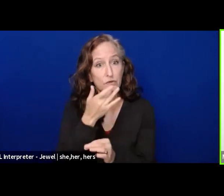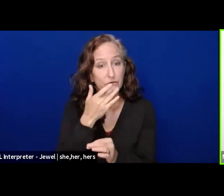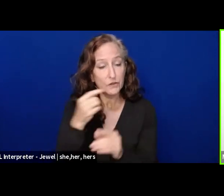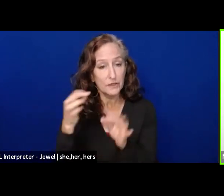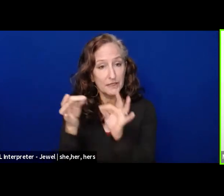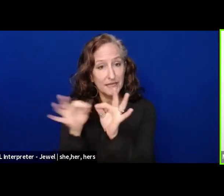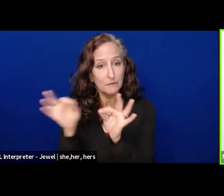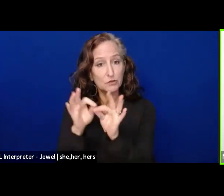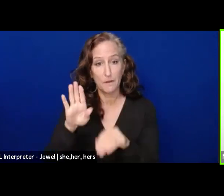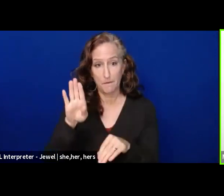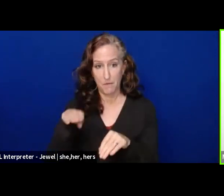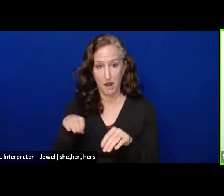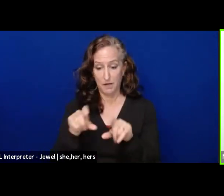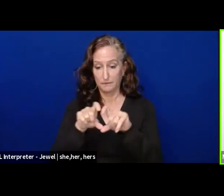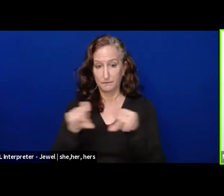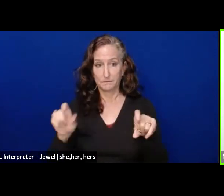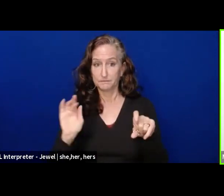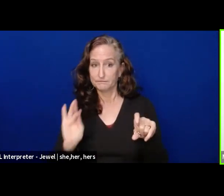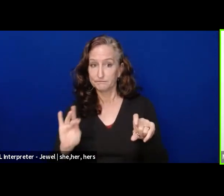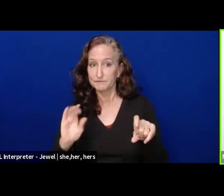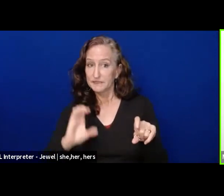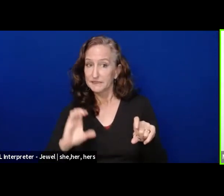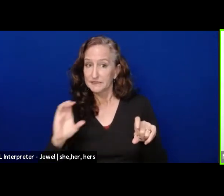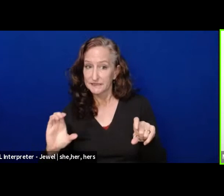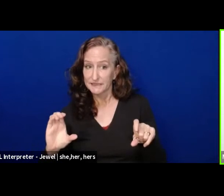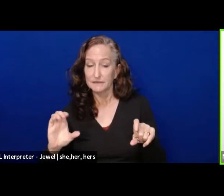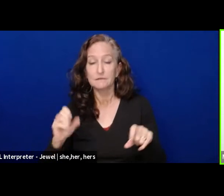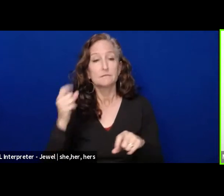closed captions and you will be able to adjust the settings there as well.